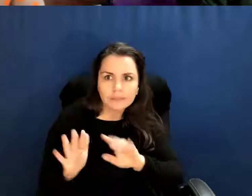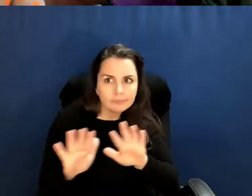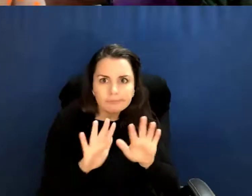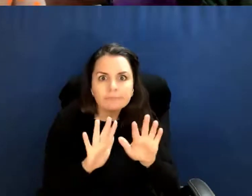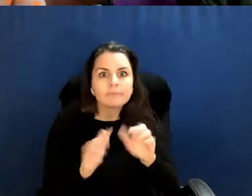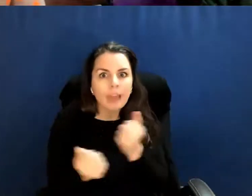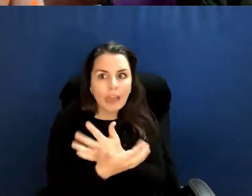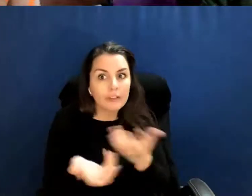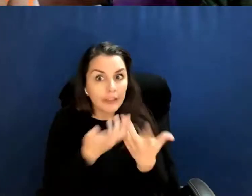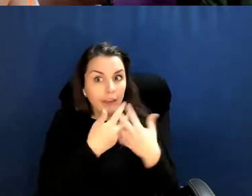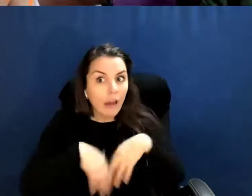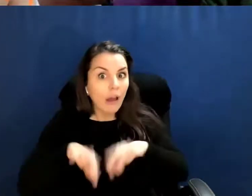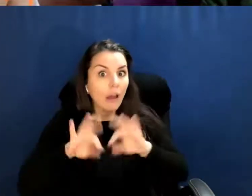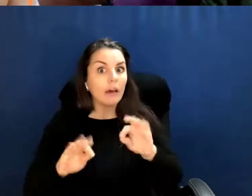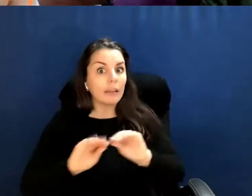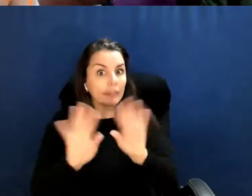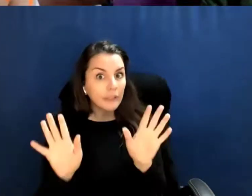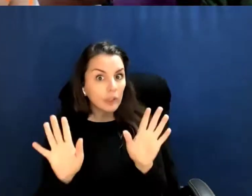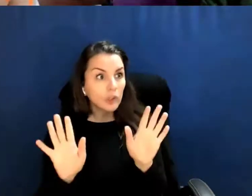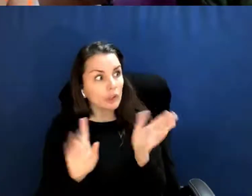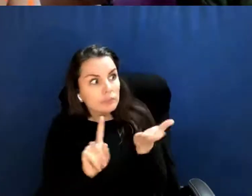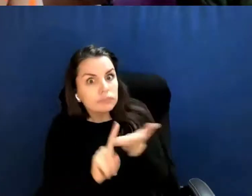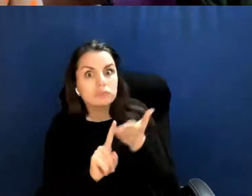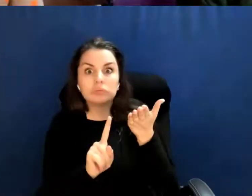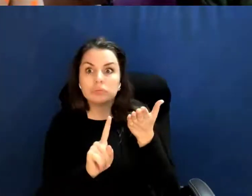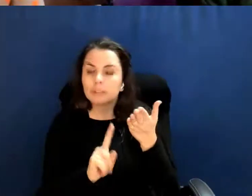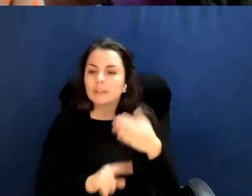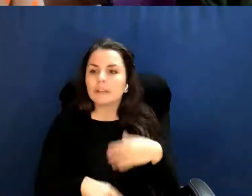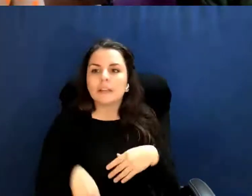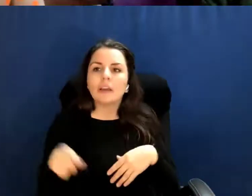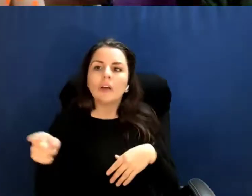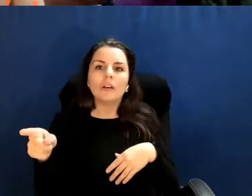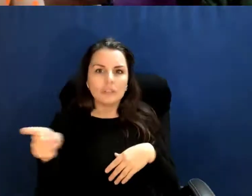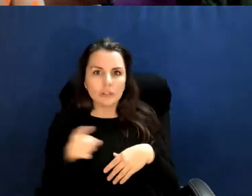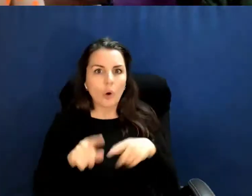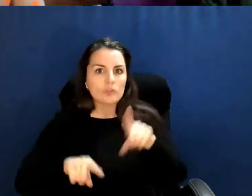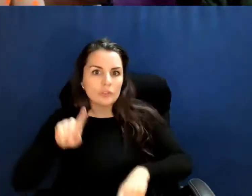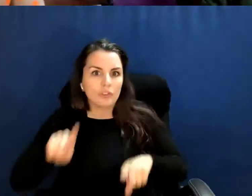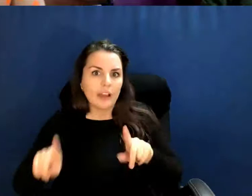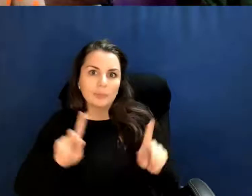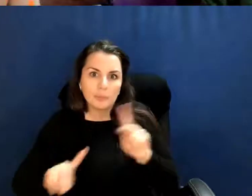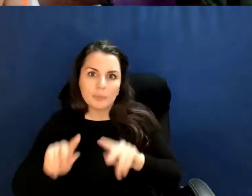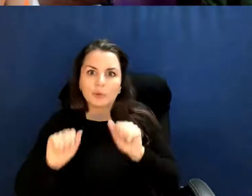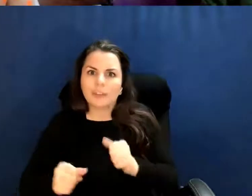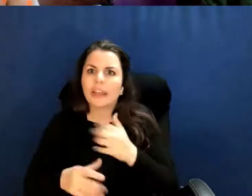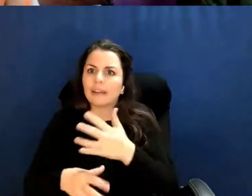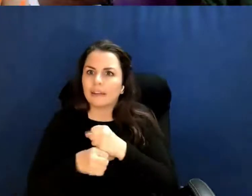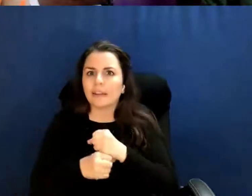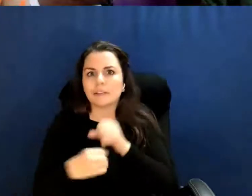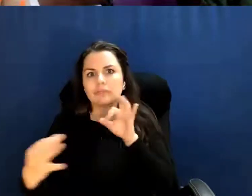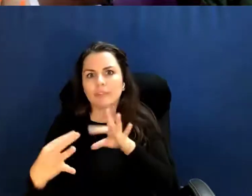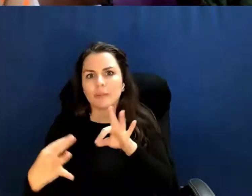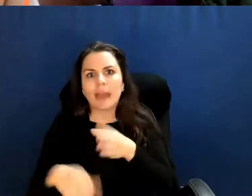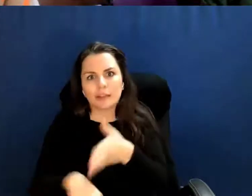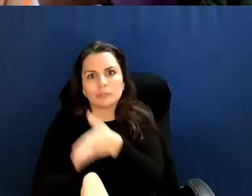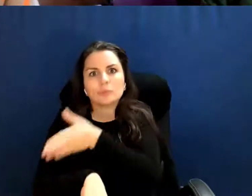And so, giving it to a variety of different people can help you get that kind of feedback. Sheri Cummins: Yeah. That's great advice.